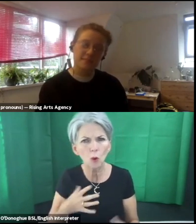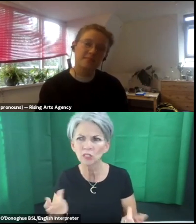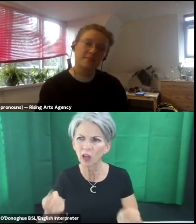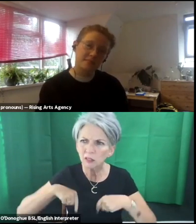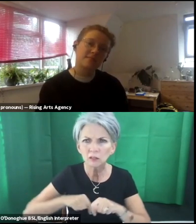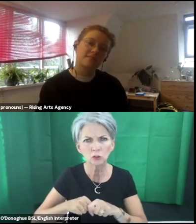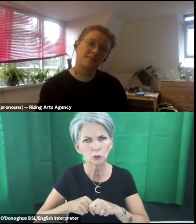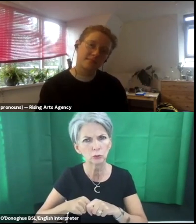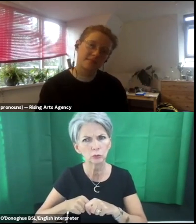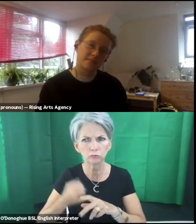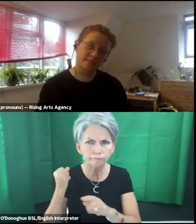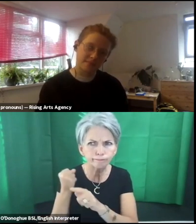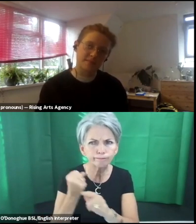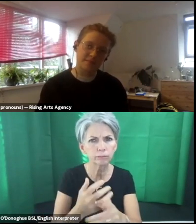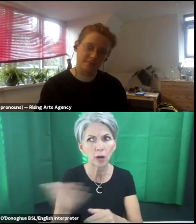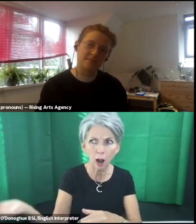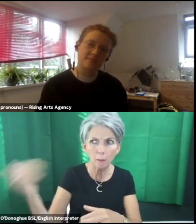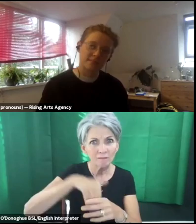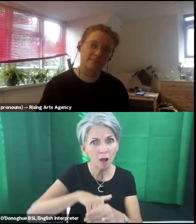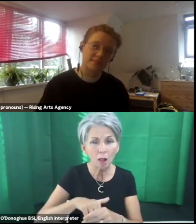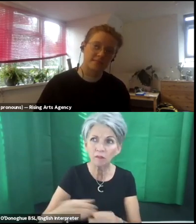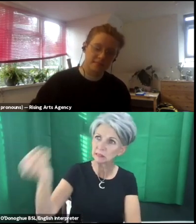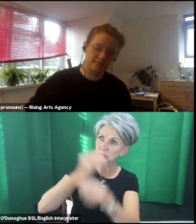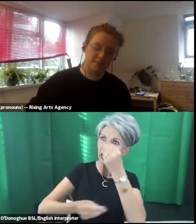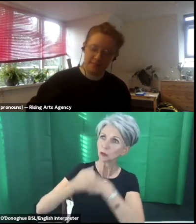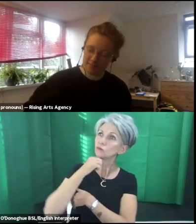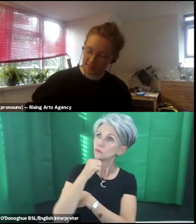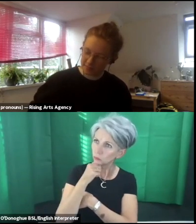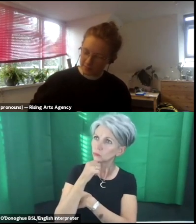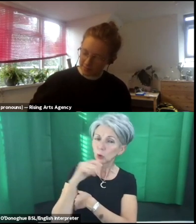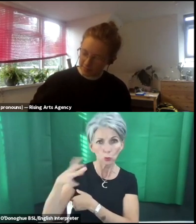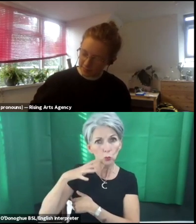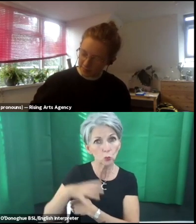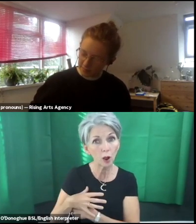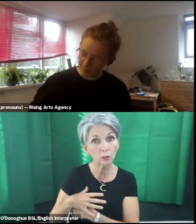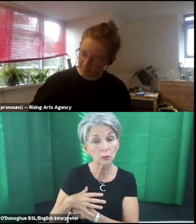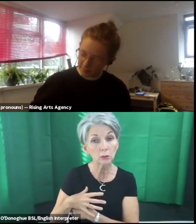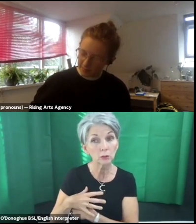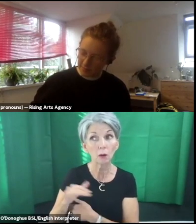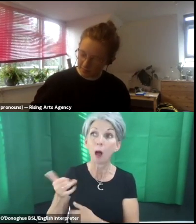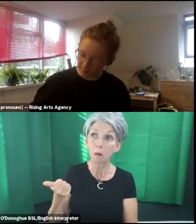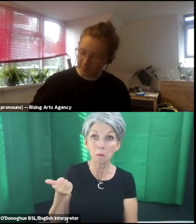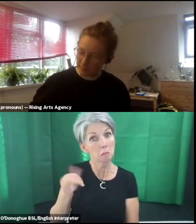Tell other people in the room you want us to work on it and there's every chance that we will end up taking it on.